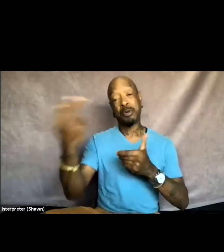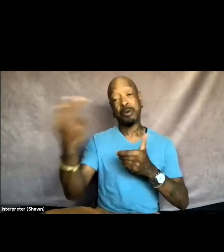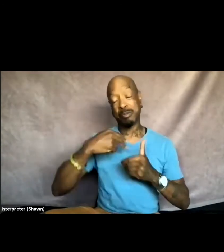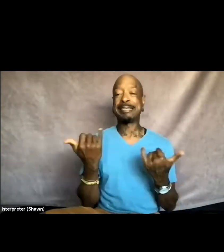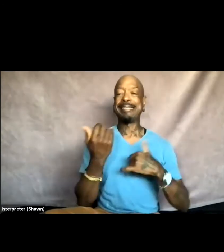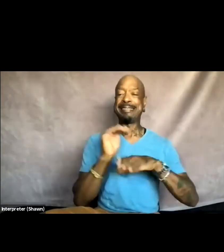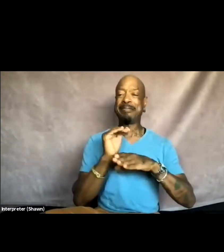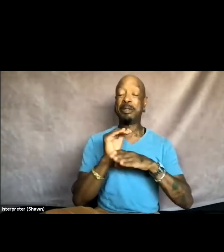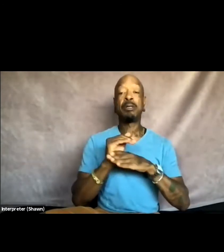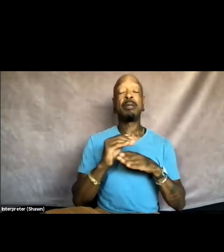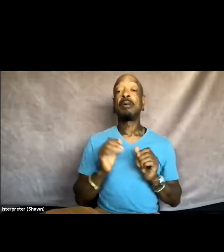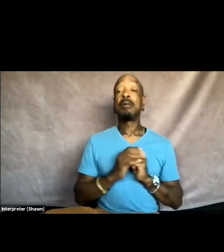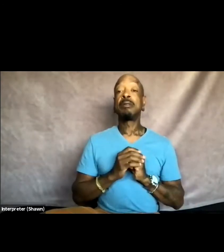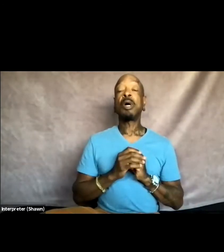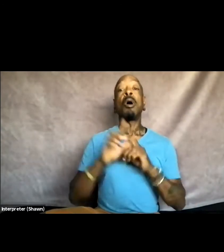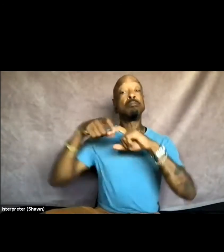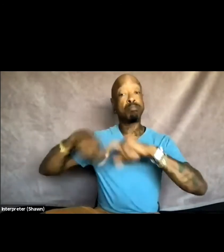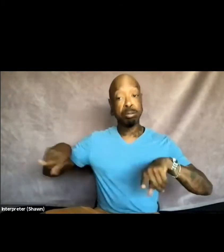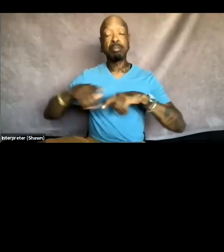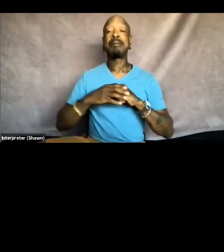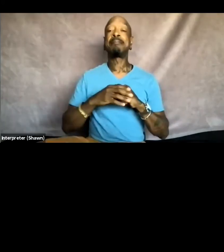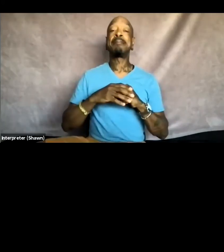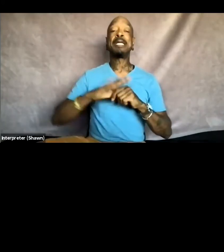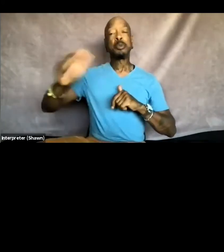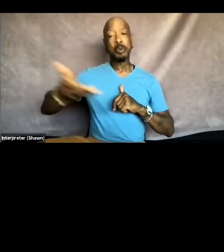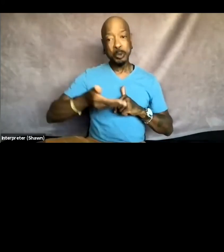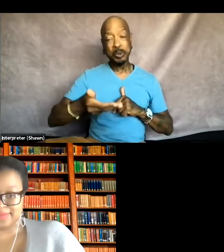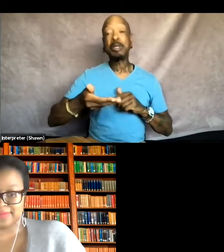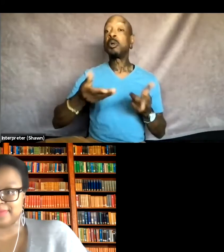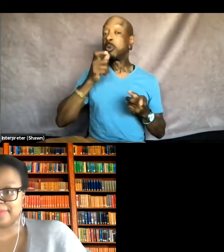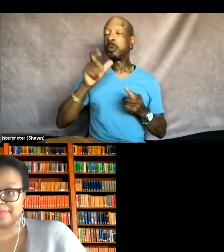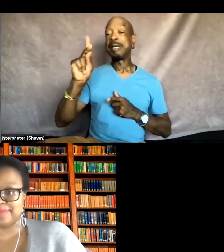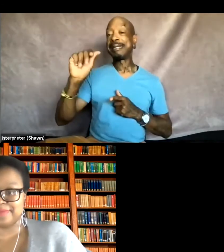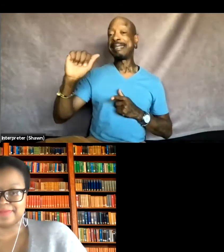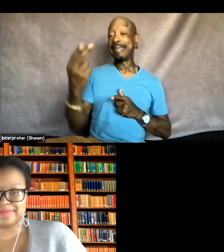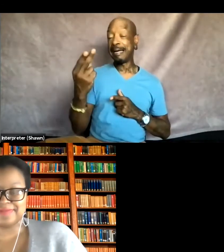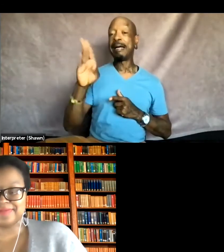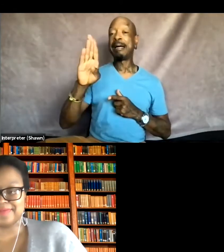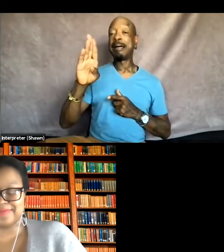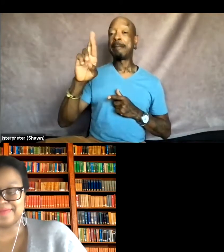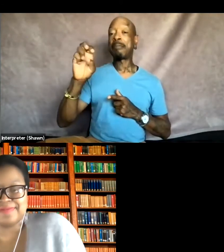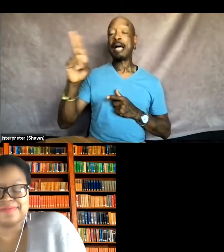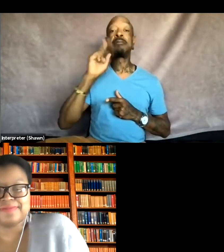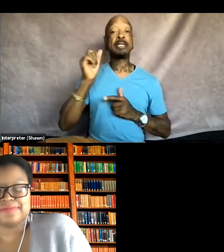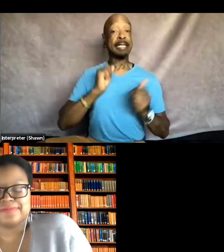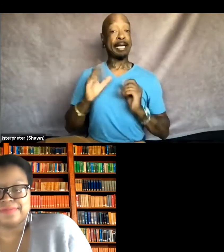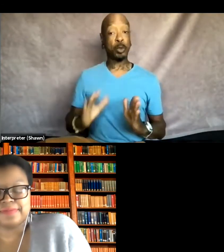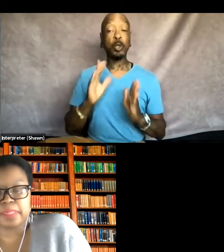ado I do I'd like to introduce Keah Brown. Nicole Redding (she/her): And so, Keah is an actress journalist author and screenwriter